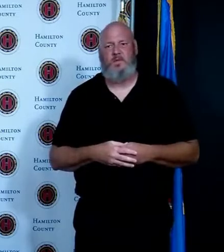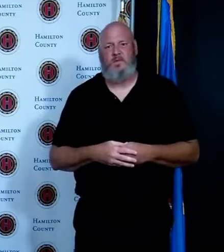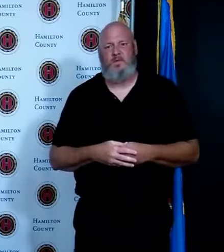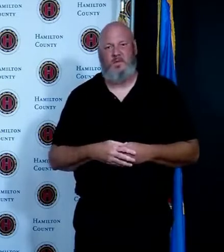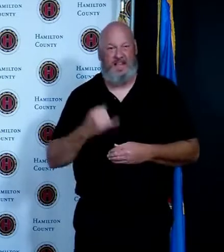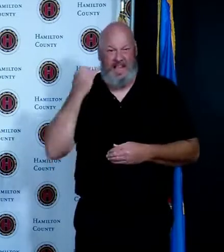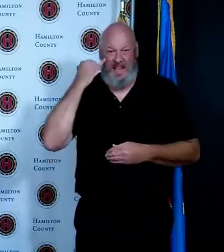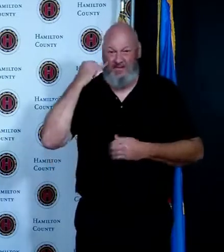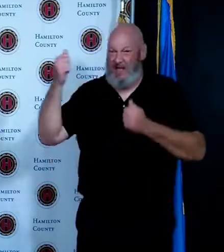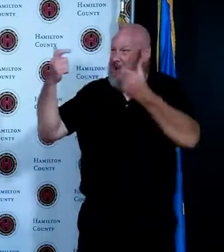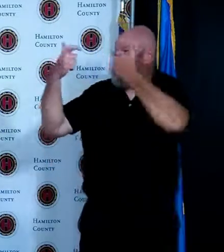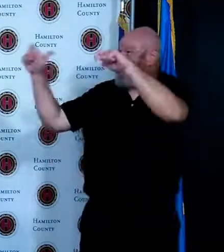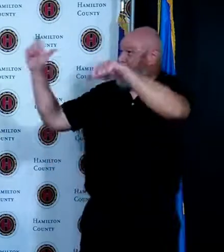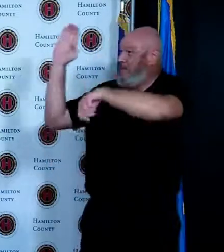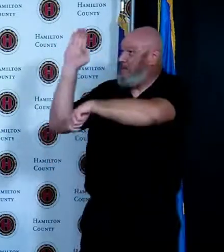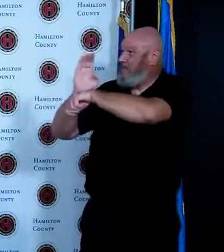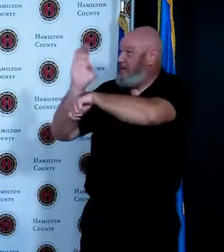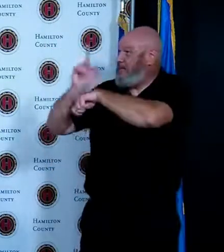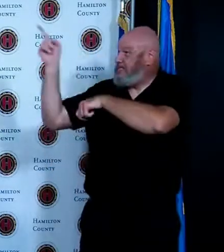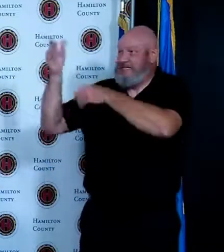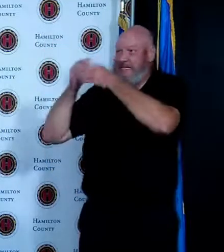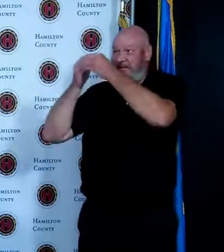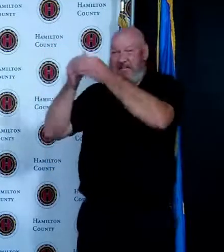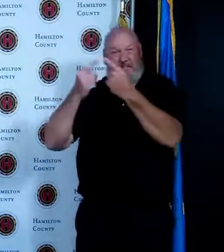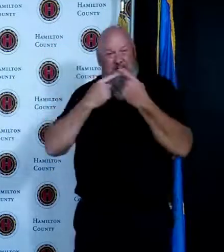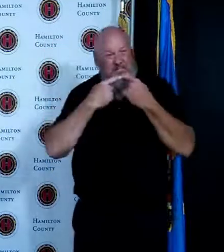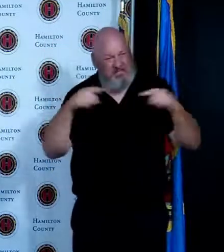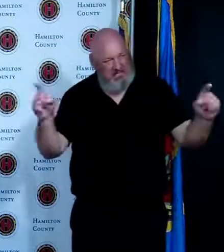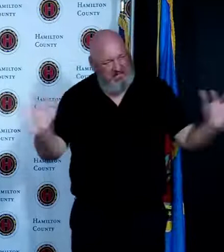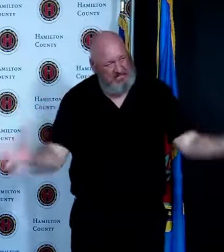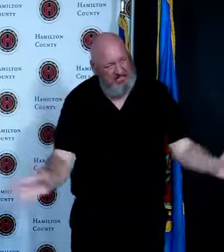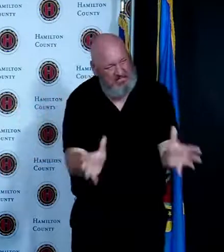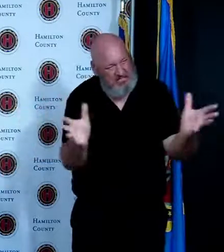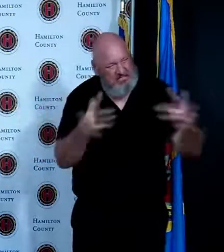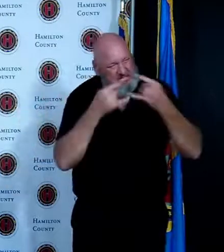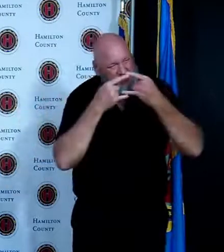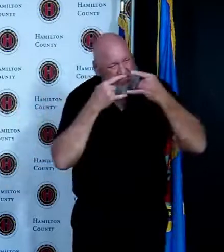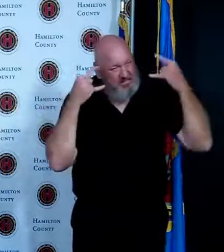start to understand oh wait a minute this is broadly accepted as the best